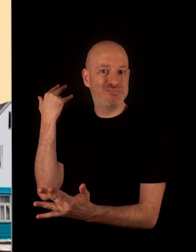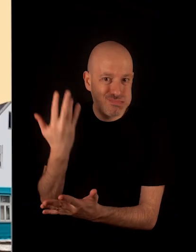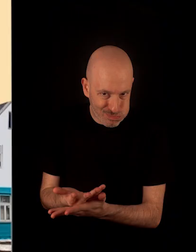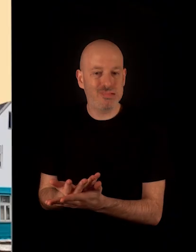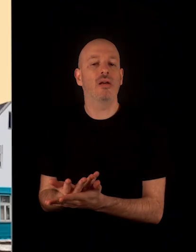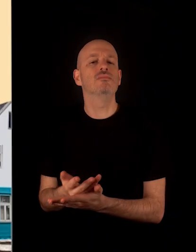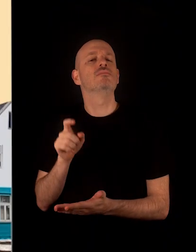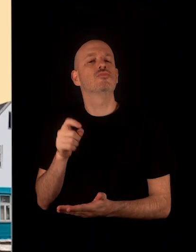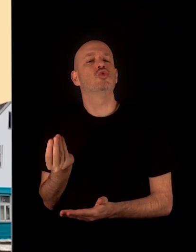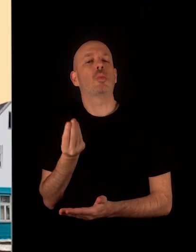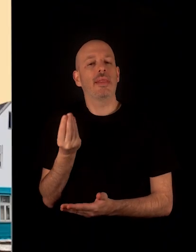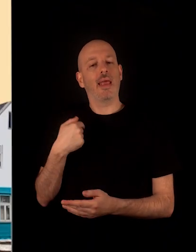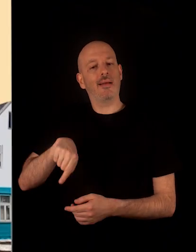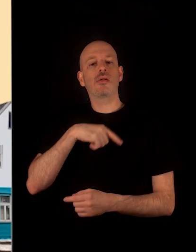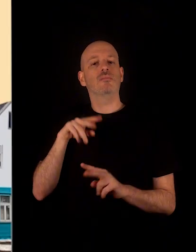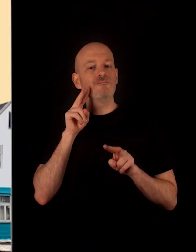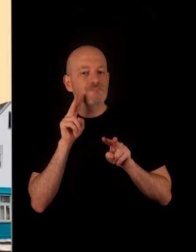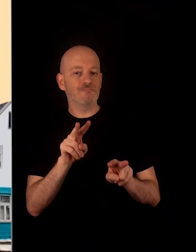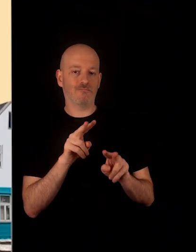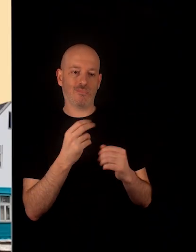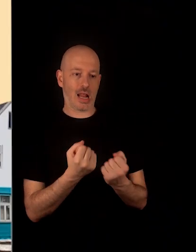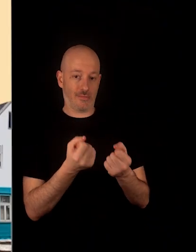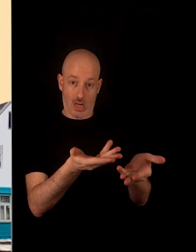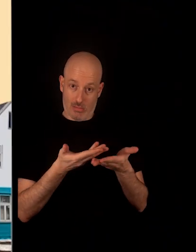So the online application form has a narrative part